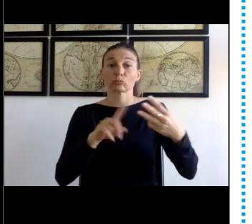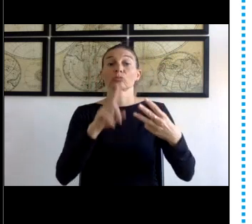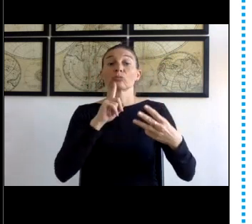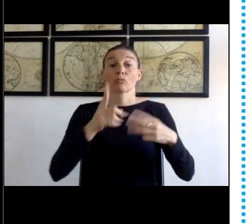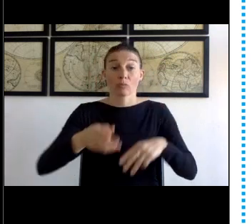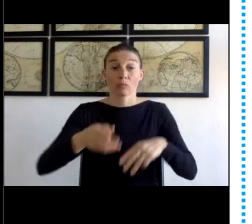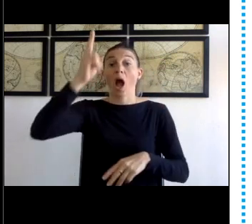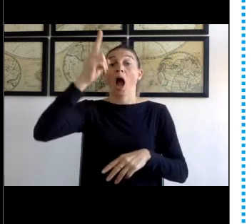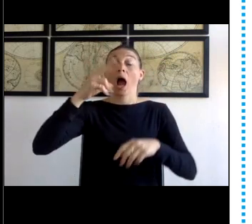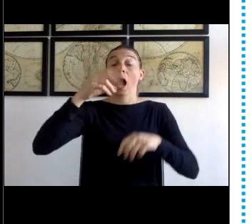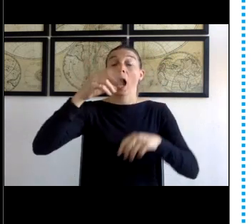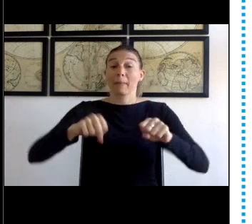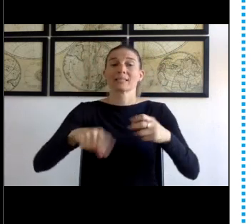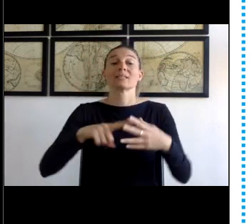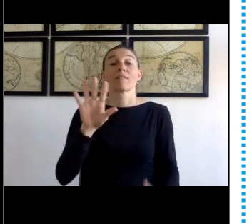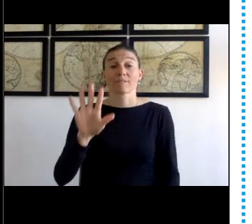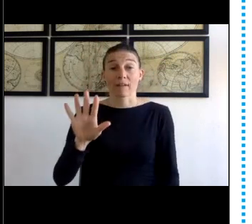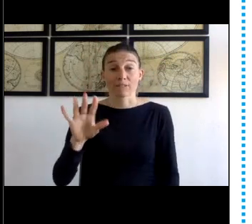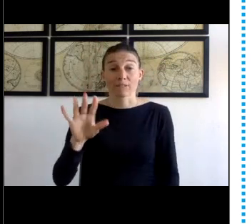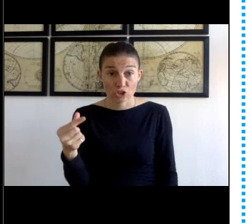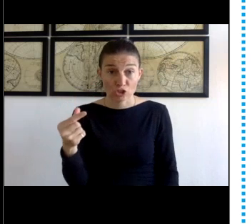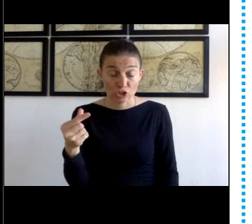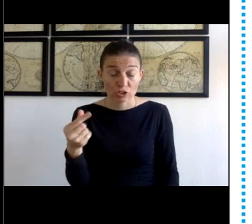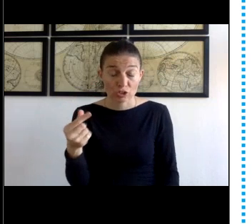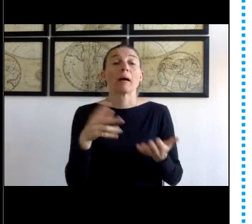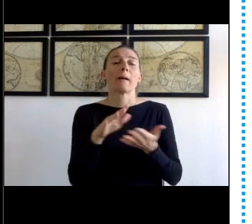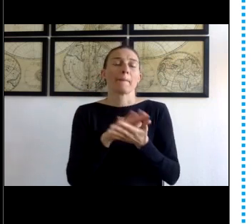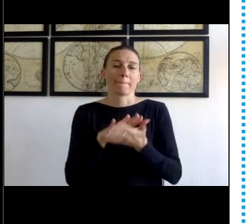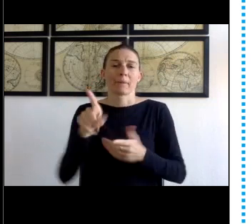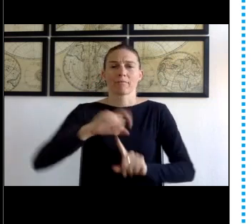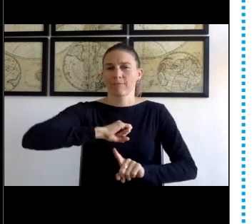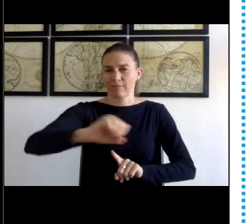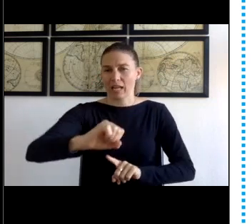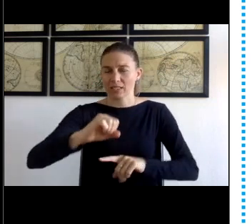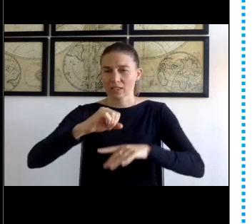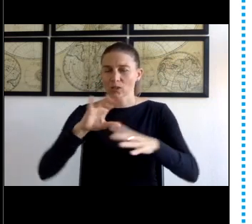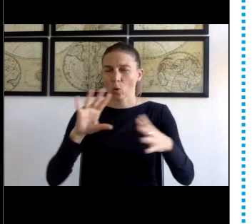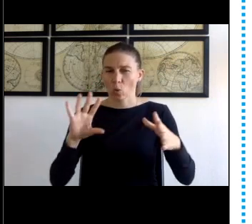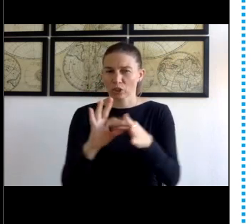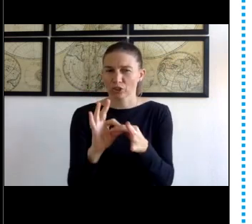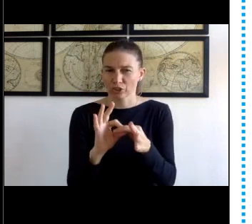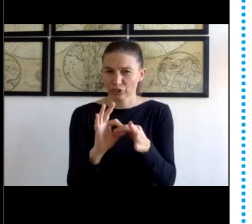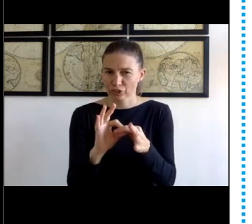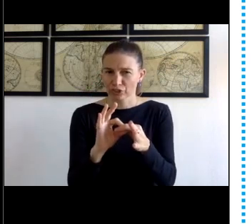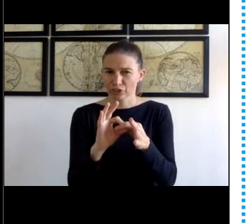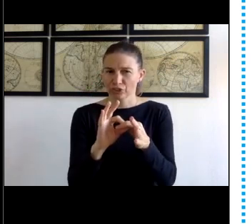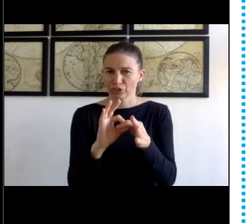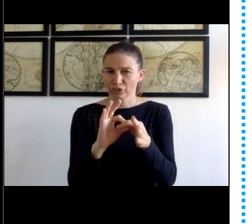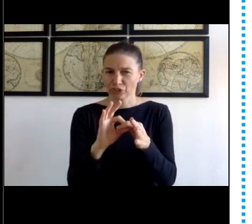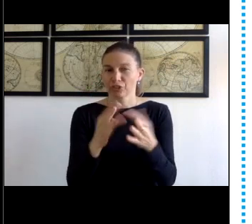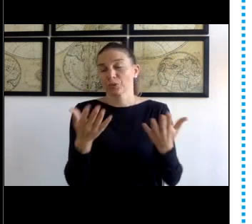which will be making possible for fast connections which is something that the EU wants to achieve.